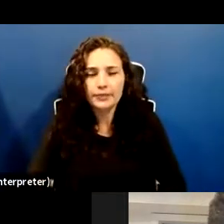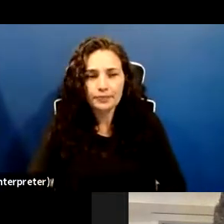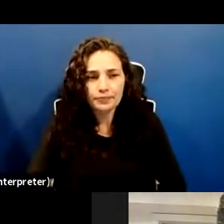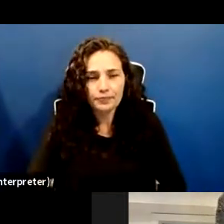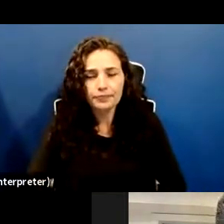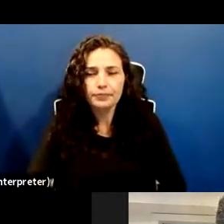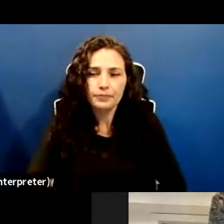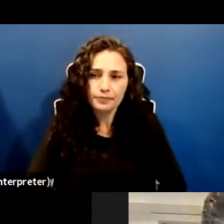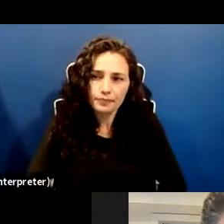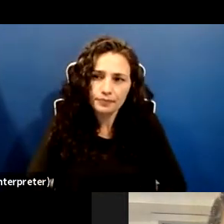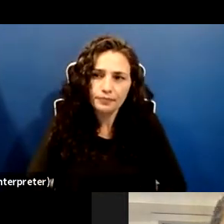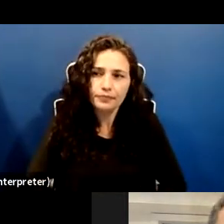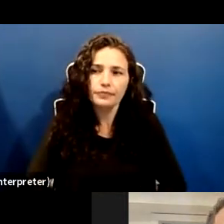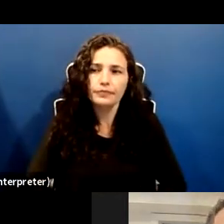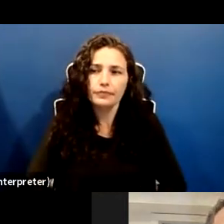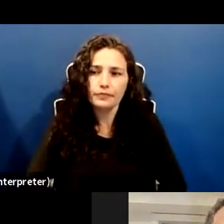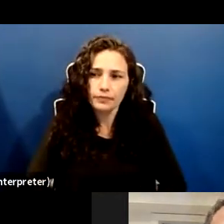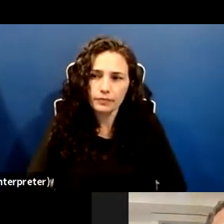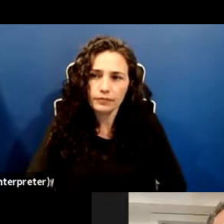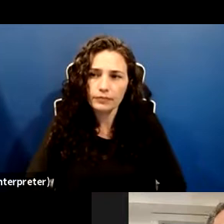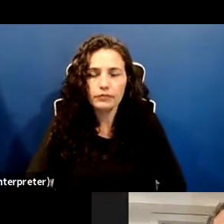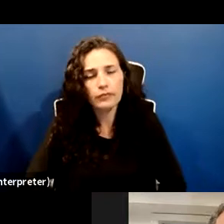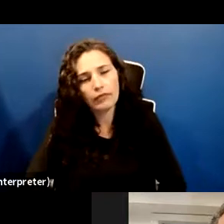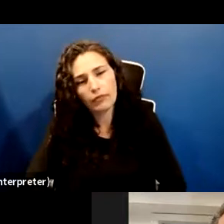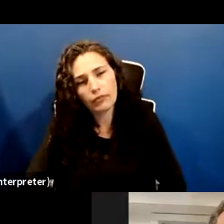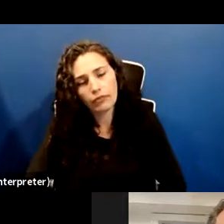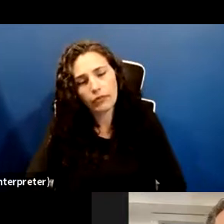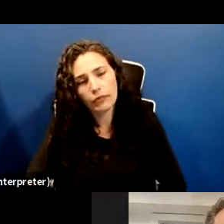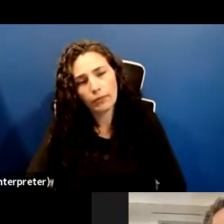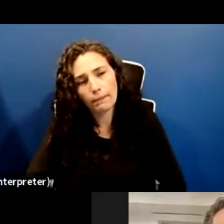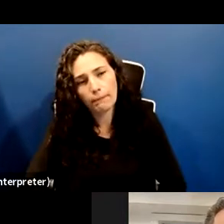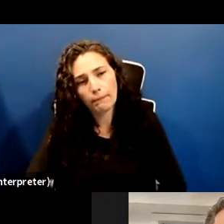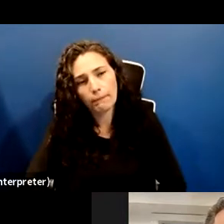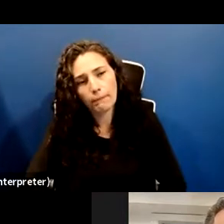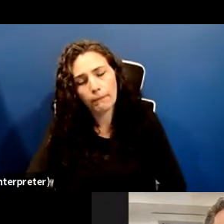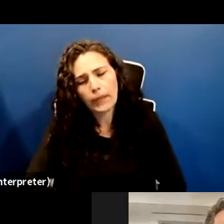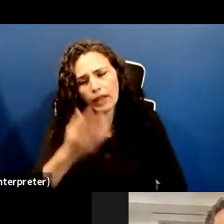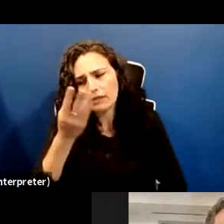How important was it for you to sort of get that episode in that footage